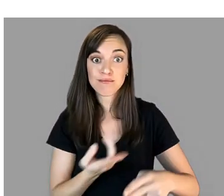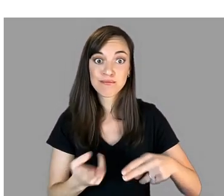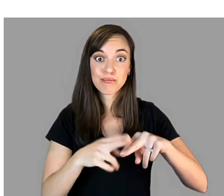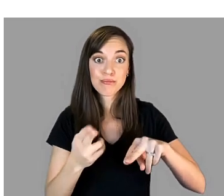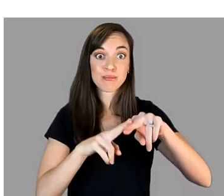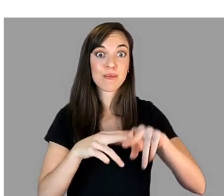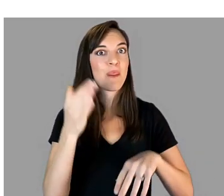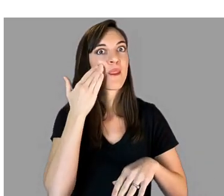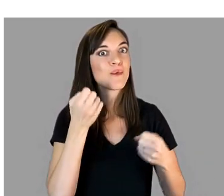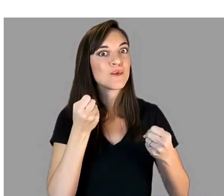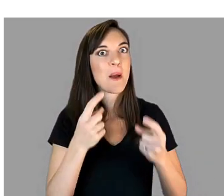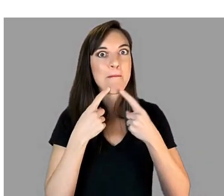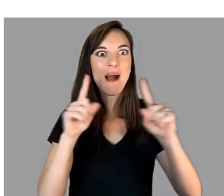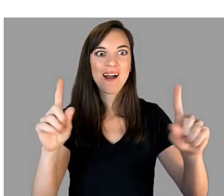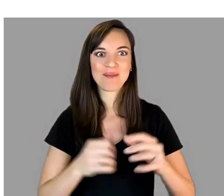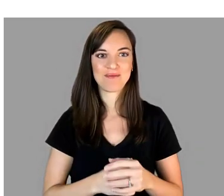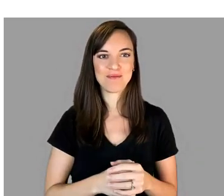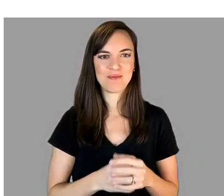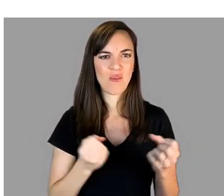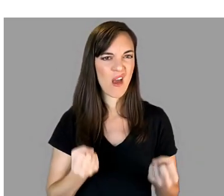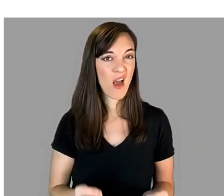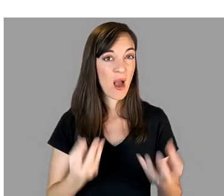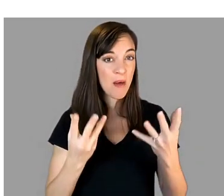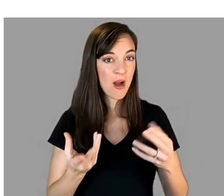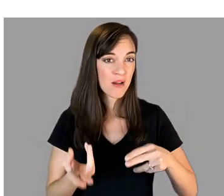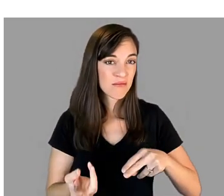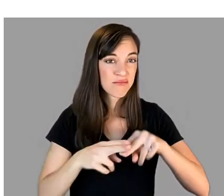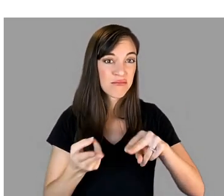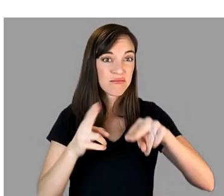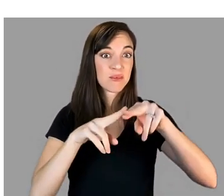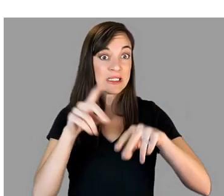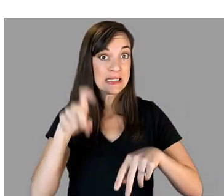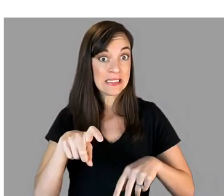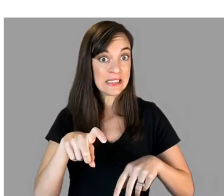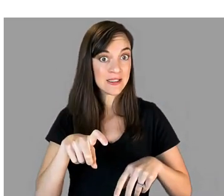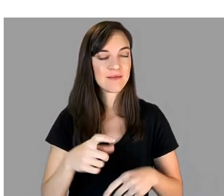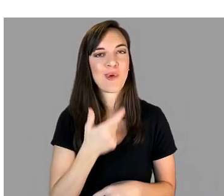If the student is progressing it will let you know that the strategies are successful.